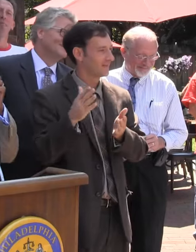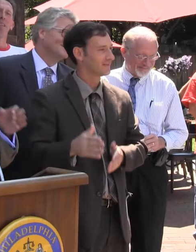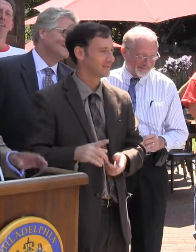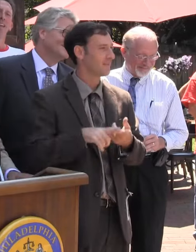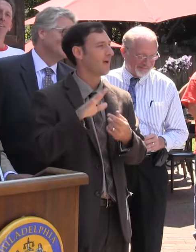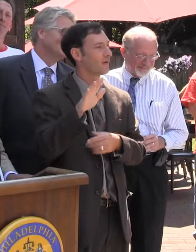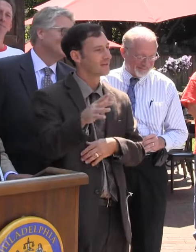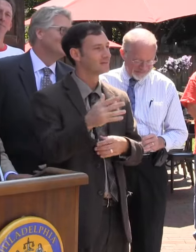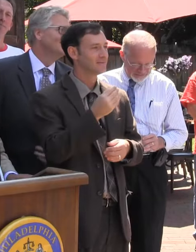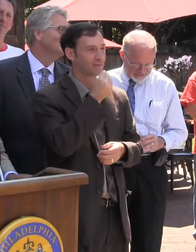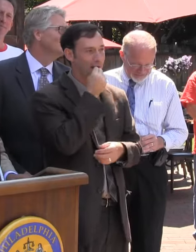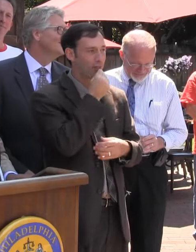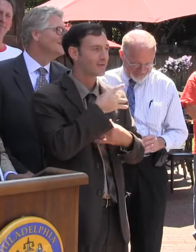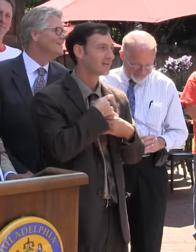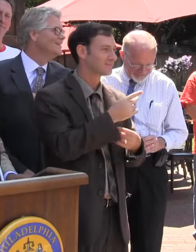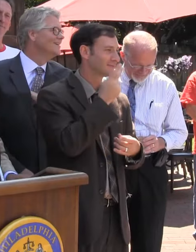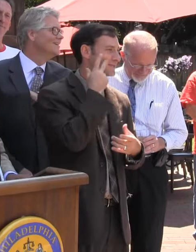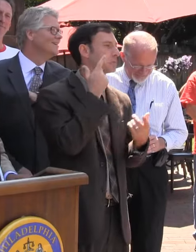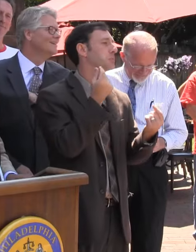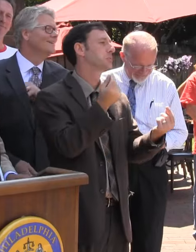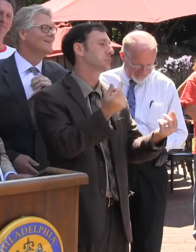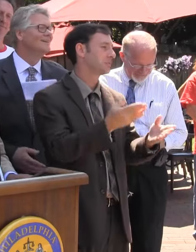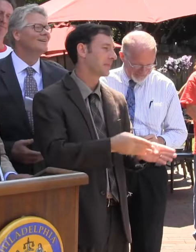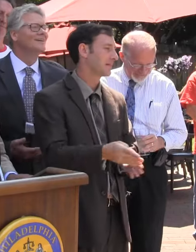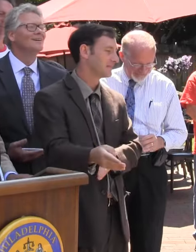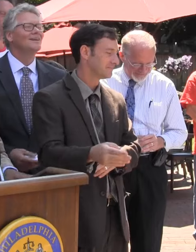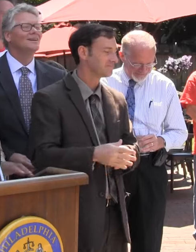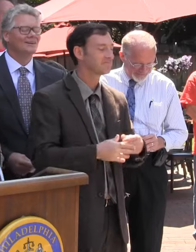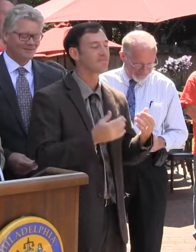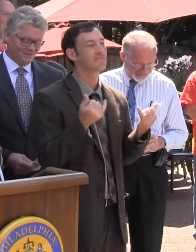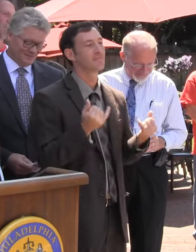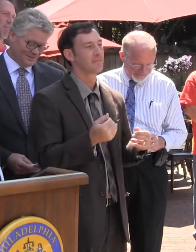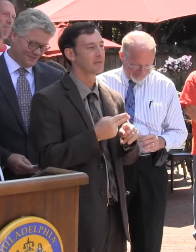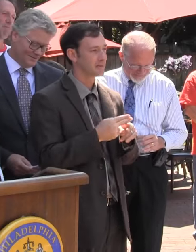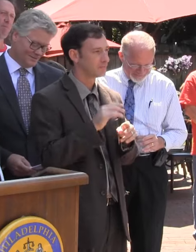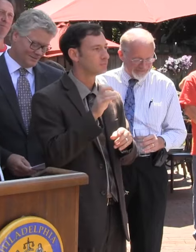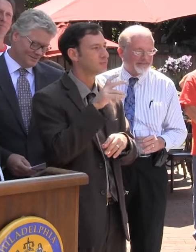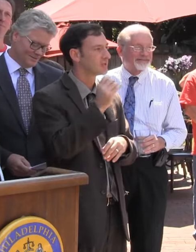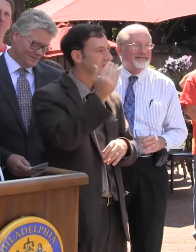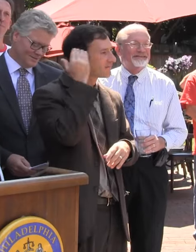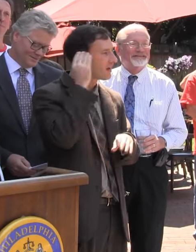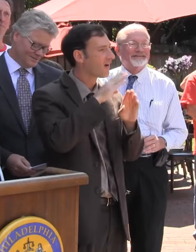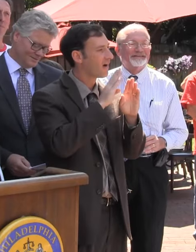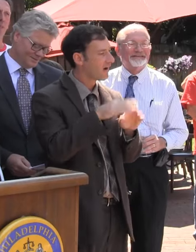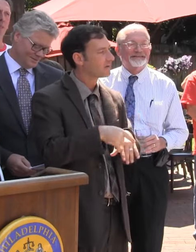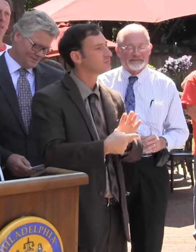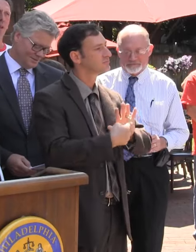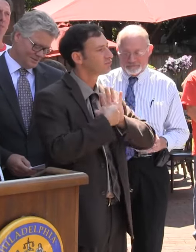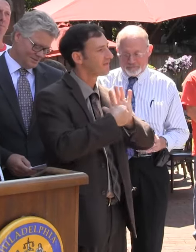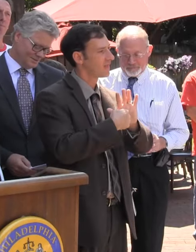interests and see what we can do. In the meantime, Jack's Firehouse is reflective of the spirit